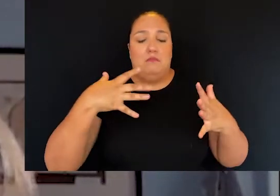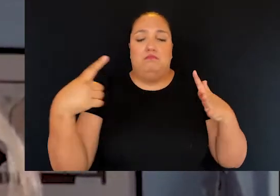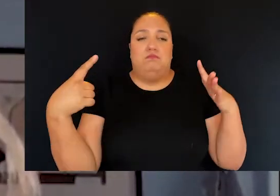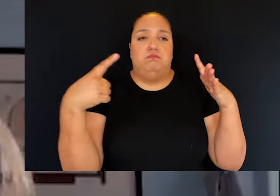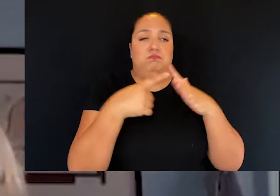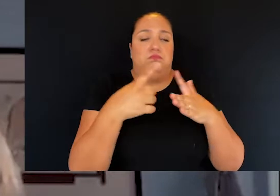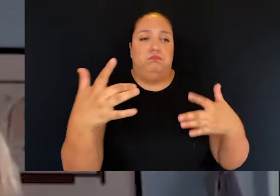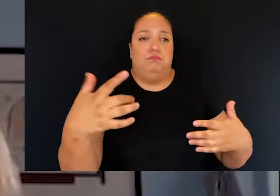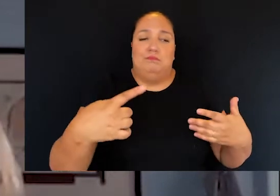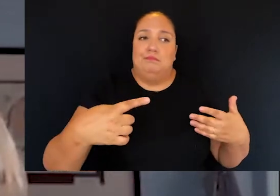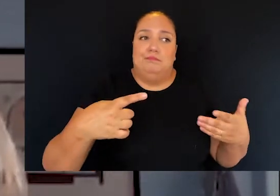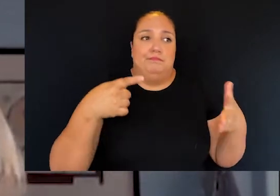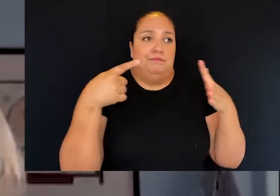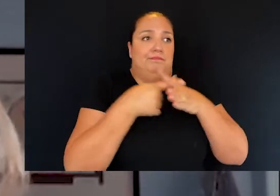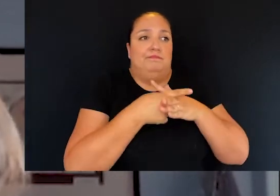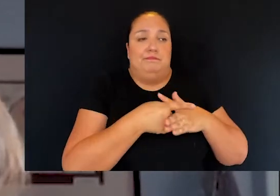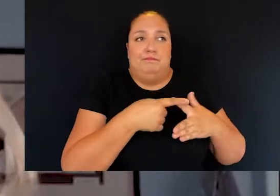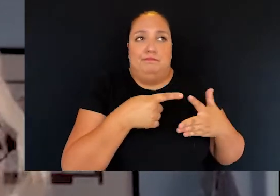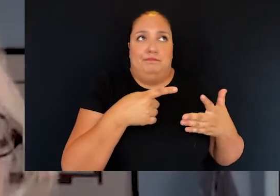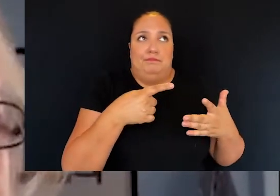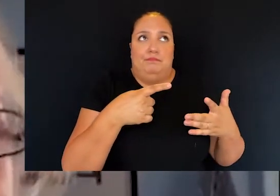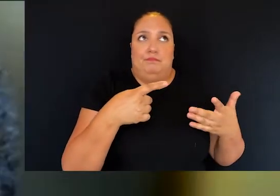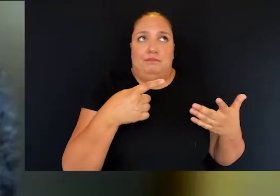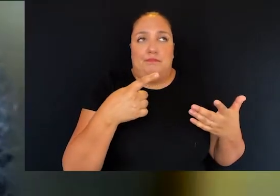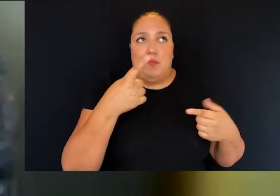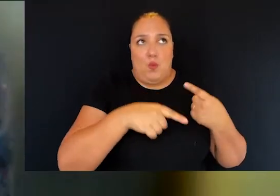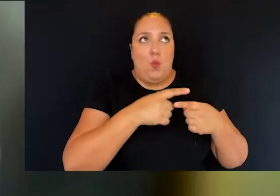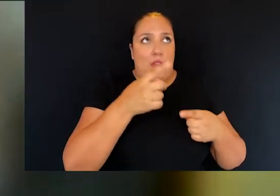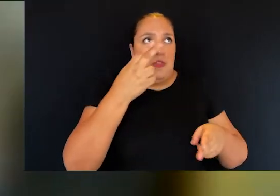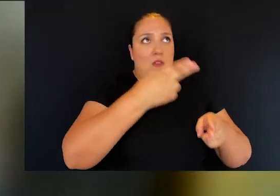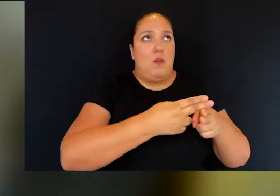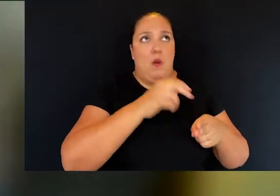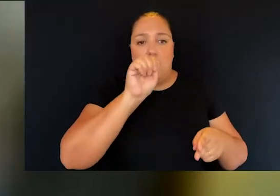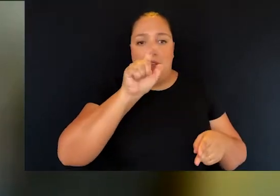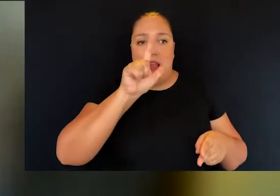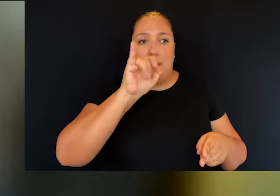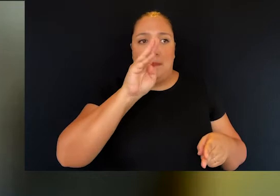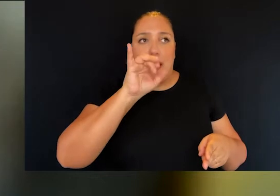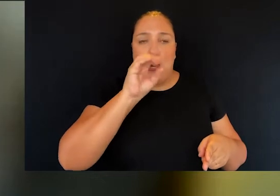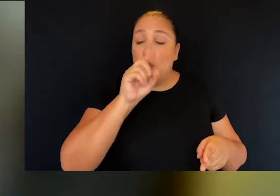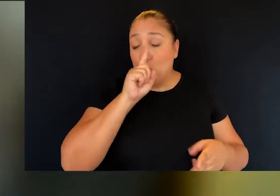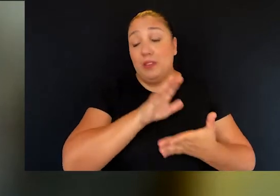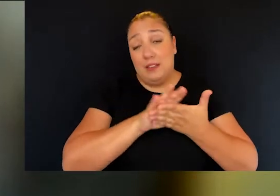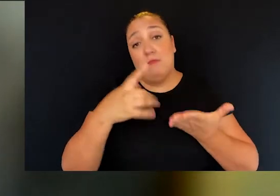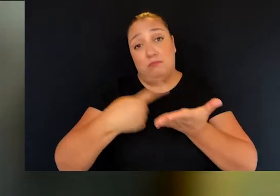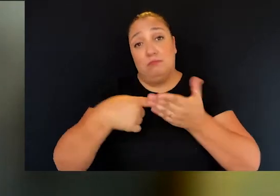so I'm glad that we're having this conversation for sure. There's certainly, like you said, Katrin,